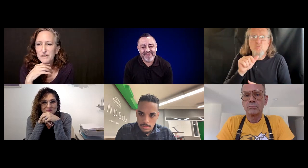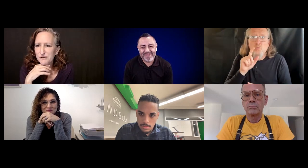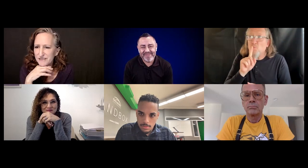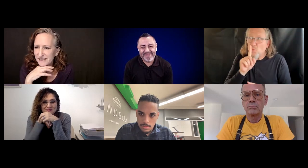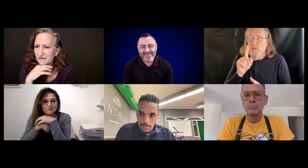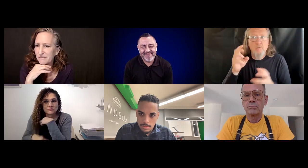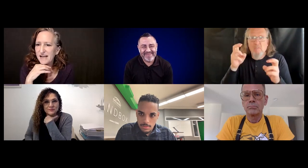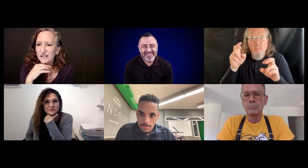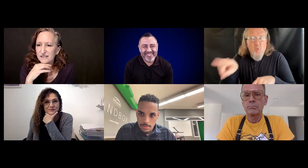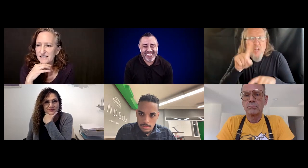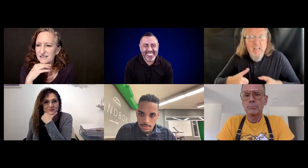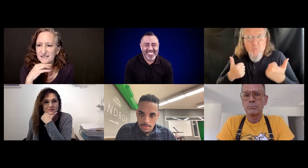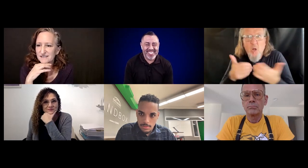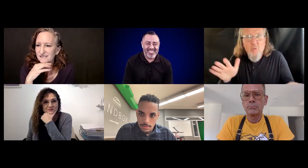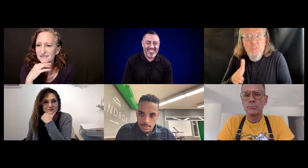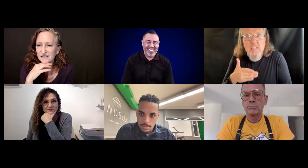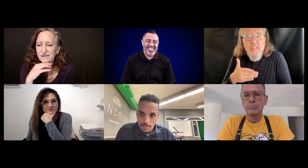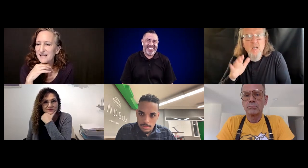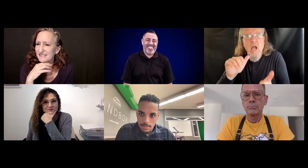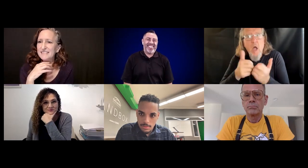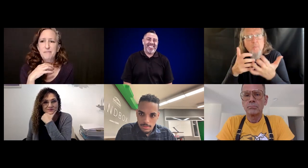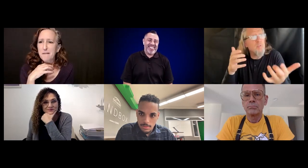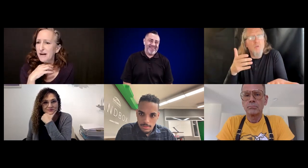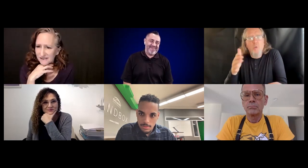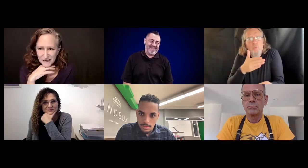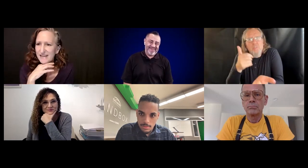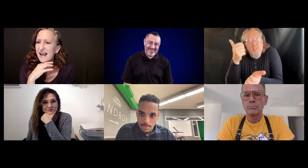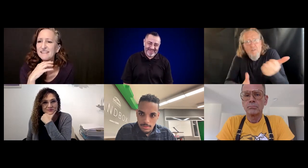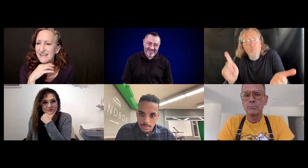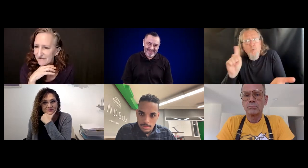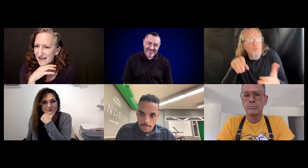My goodness, you can't. Apparently you cannot live without music.